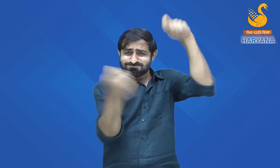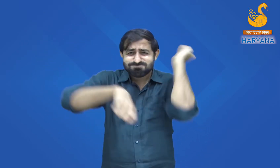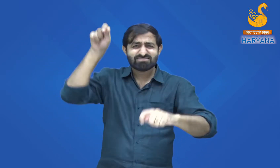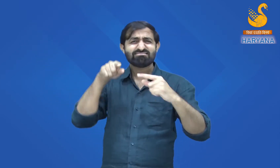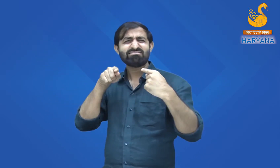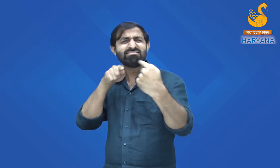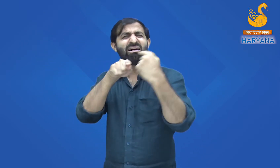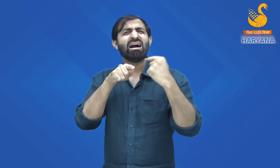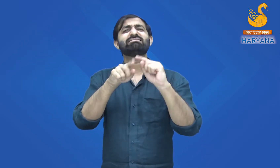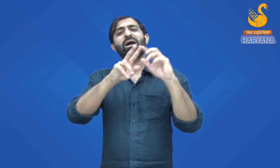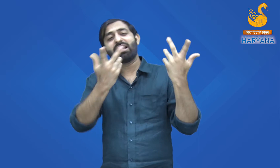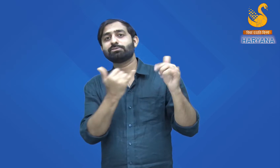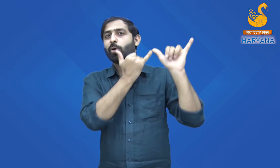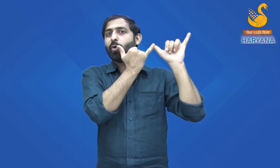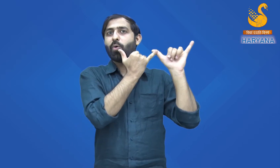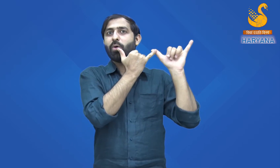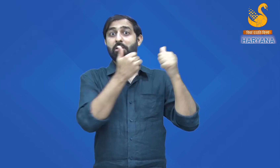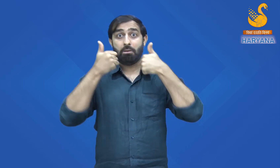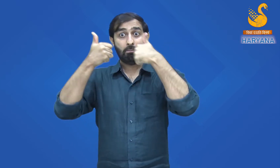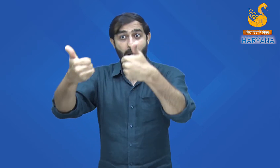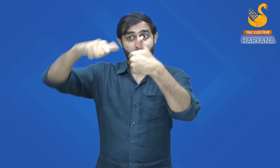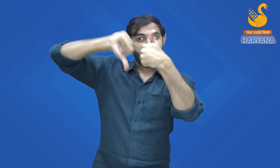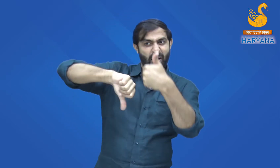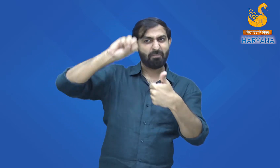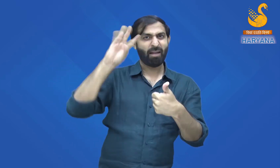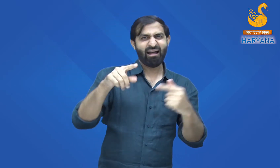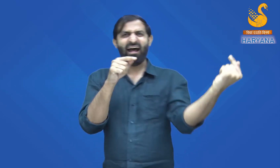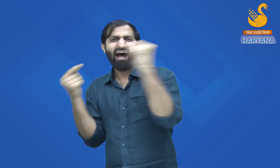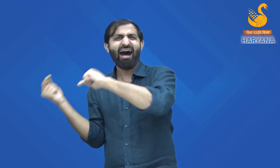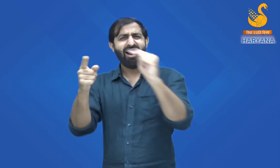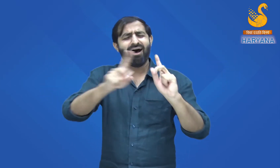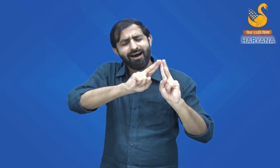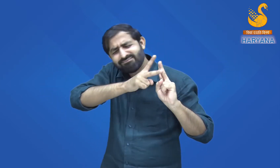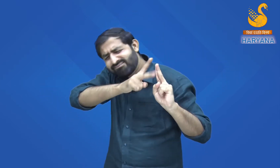Similarly many wars were held between the gods and the demons for the victory of good over evil,